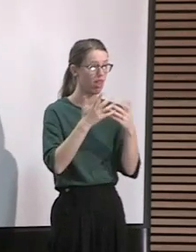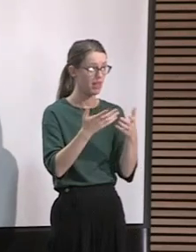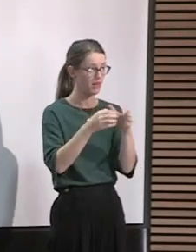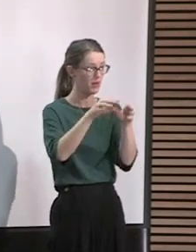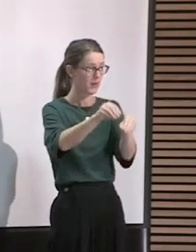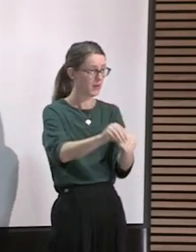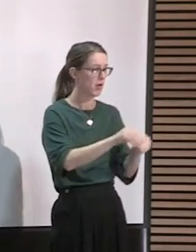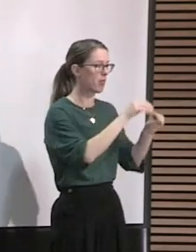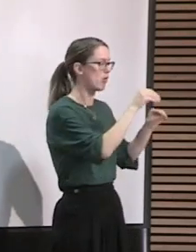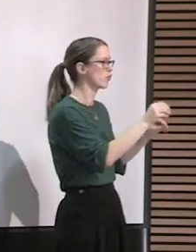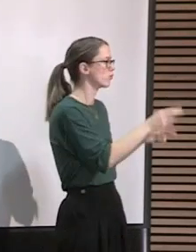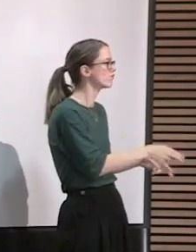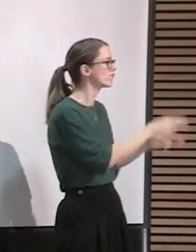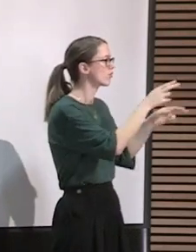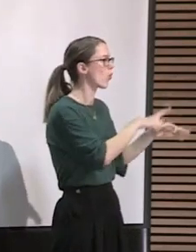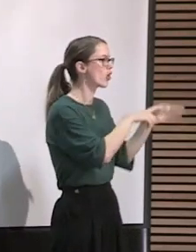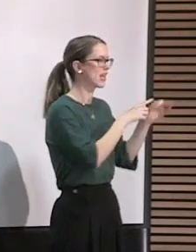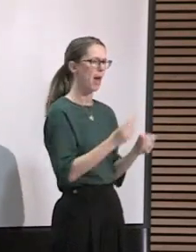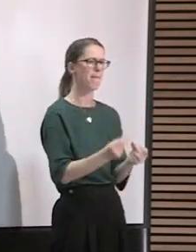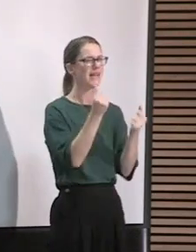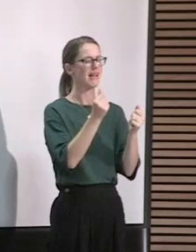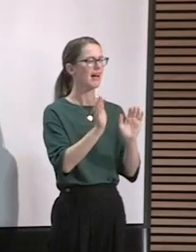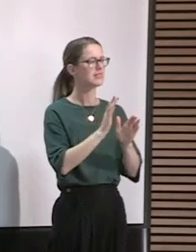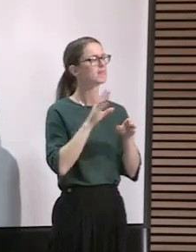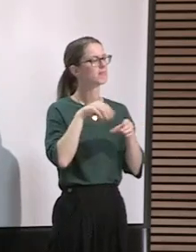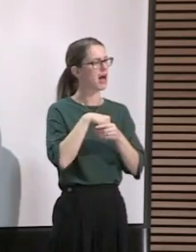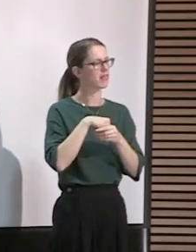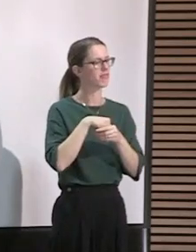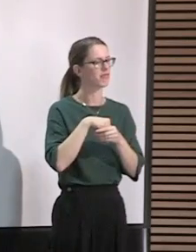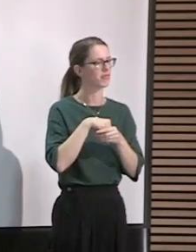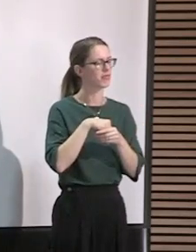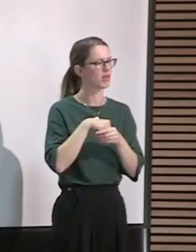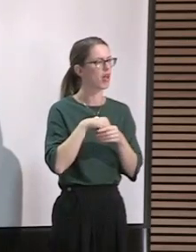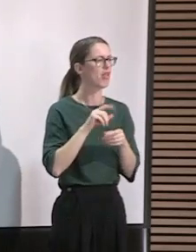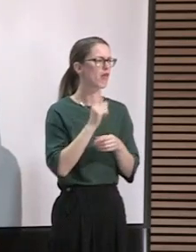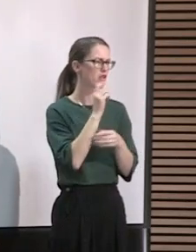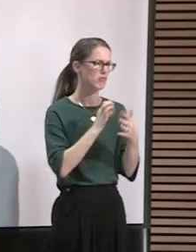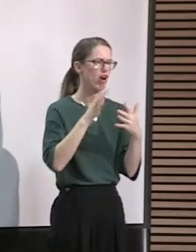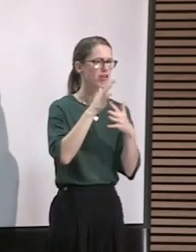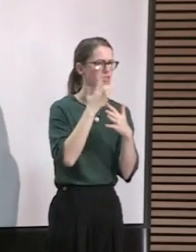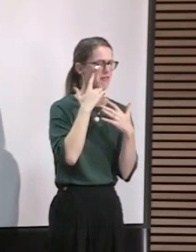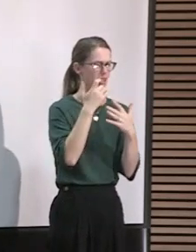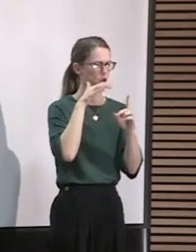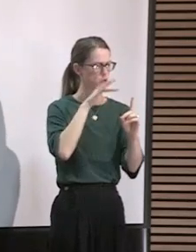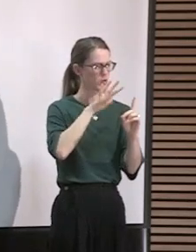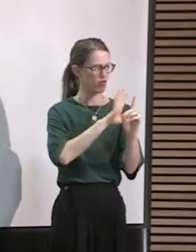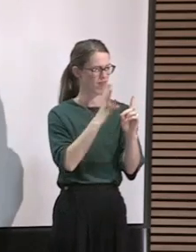phone, sometimes face to face. And the move into a quarantine facility not something that